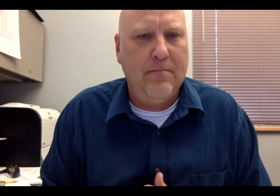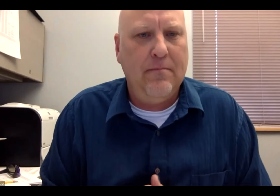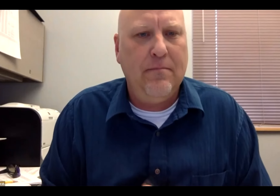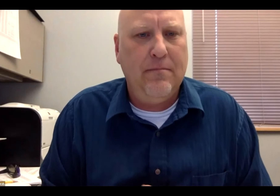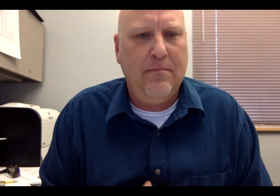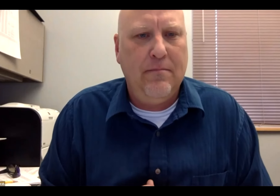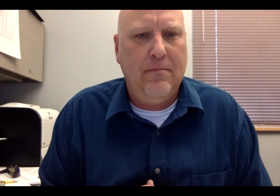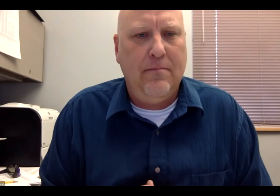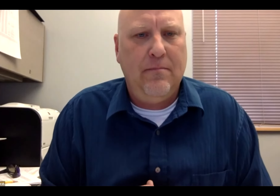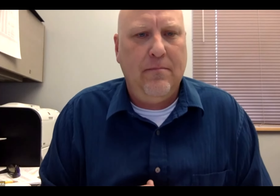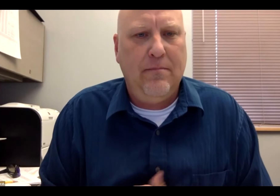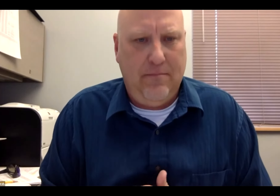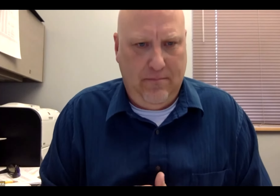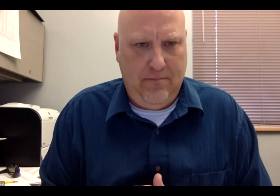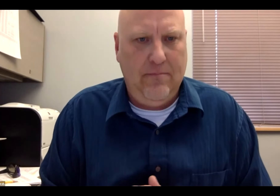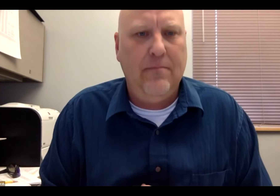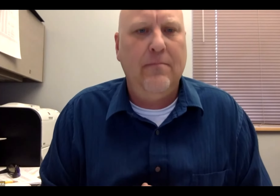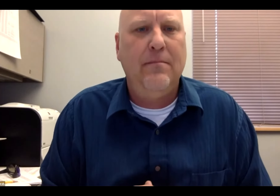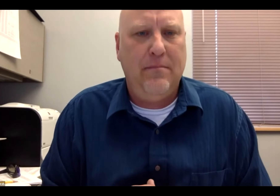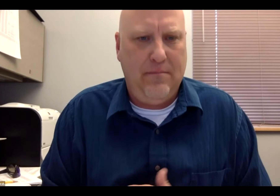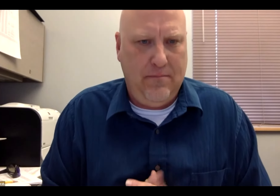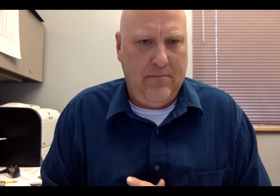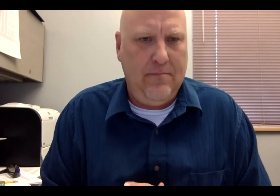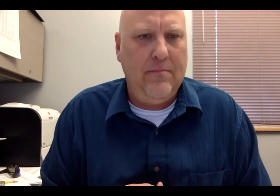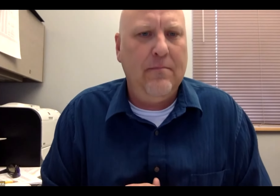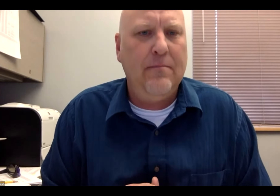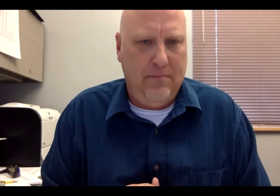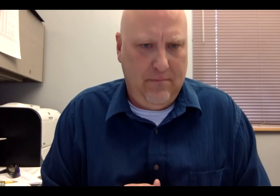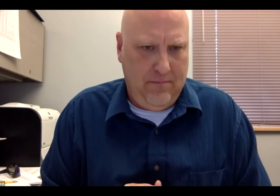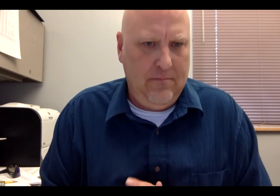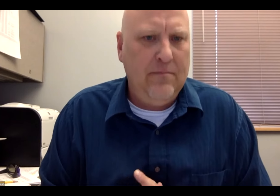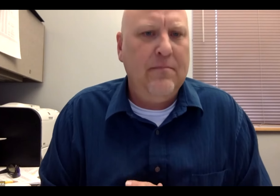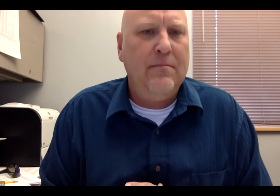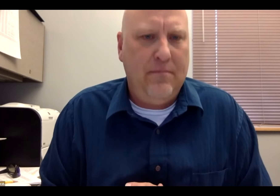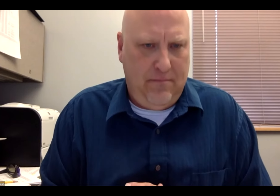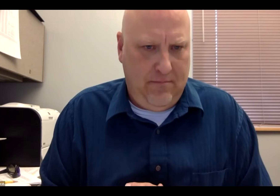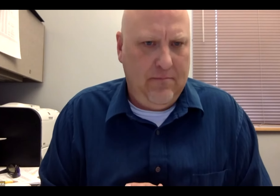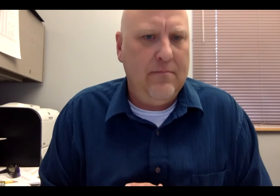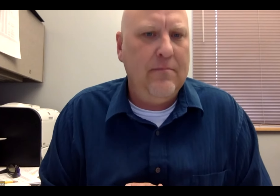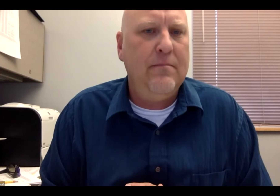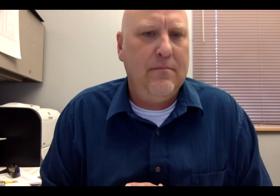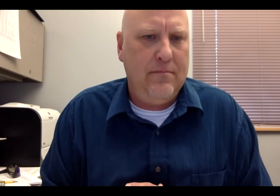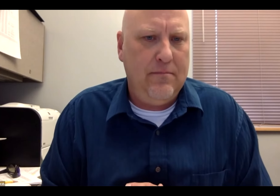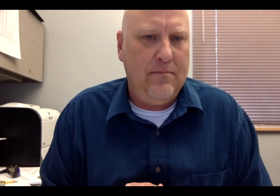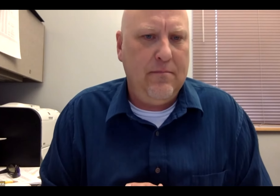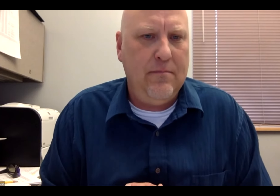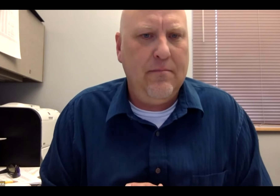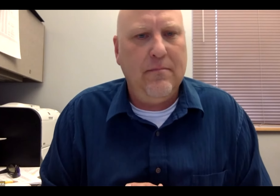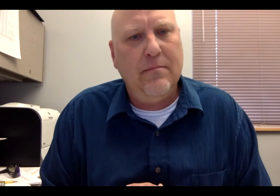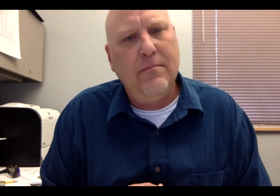Stephen: I understand the Novice interpreter vs to advanced to professional certification.